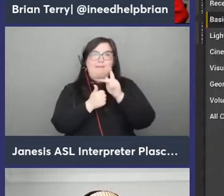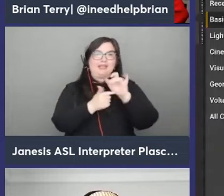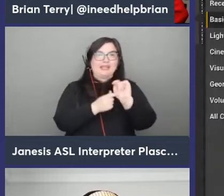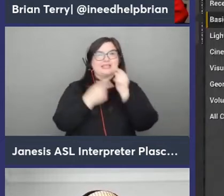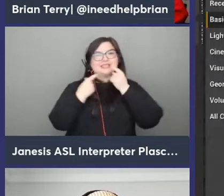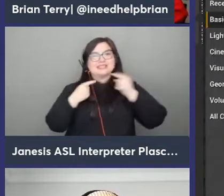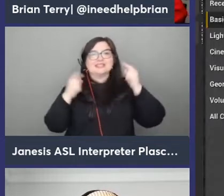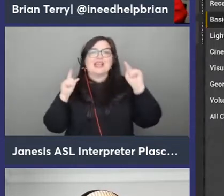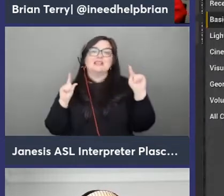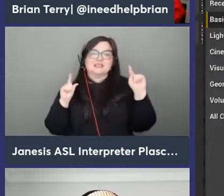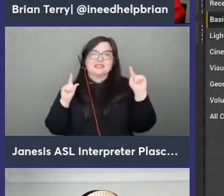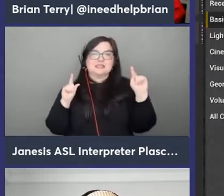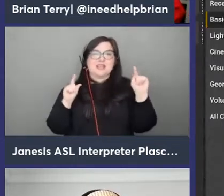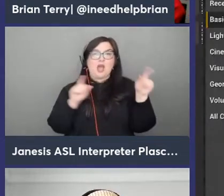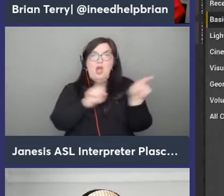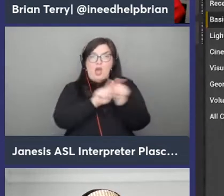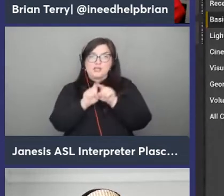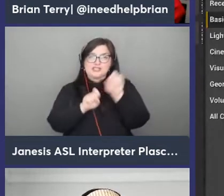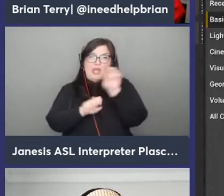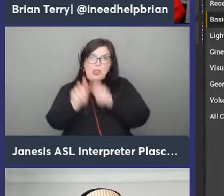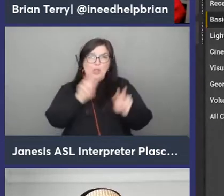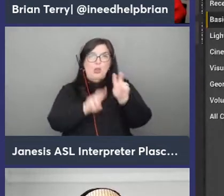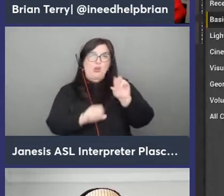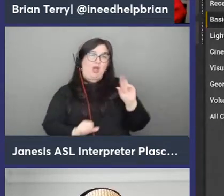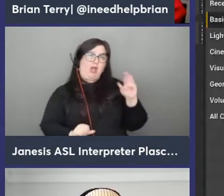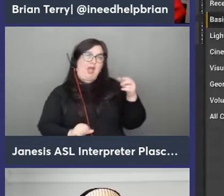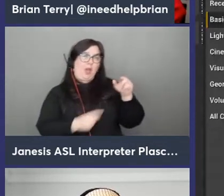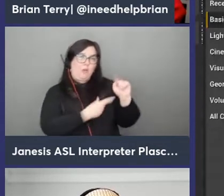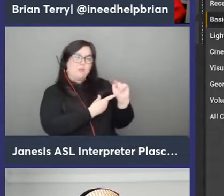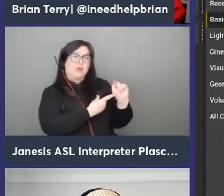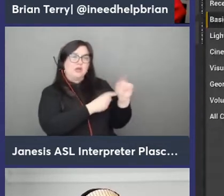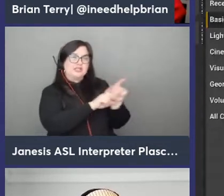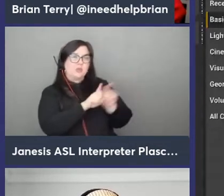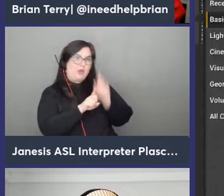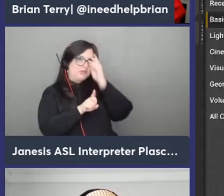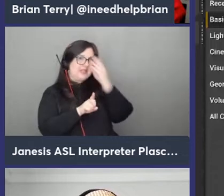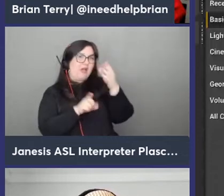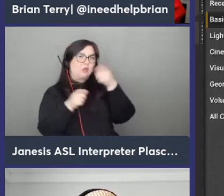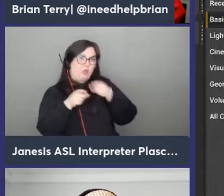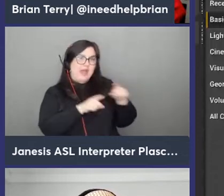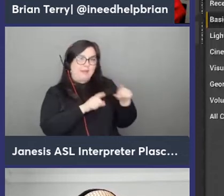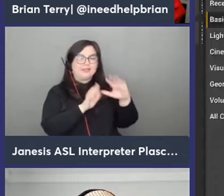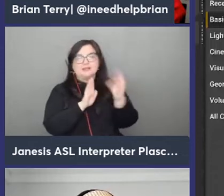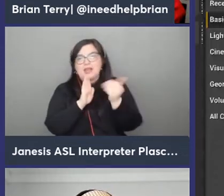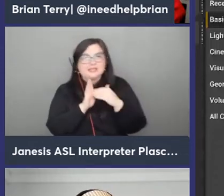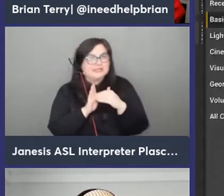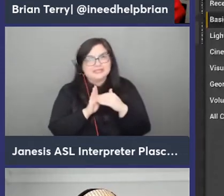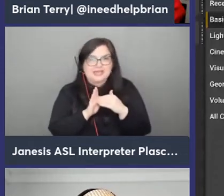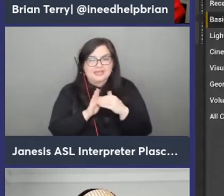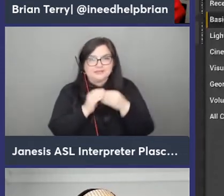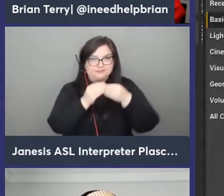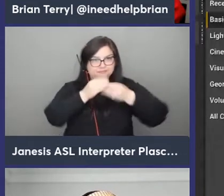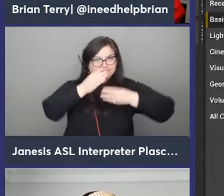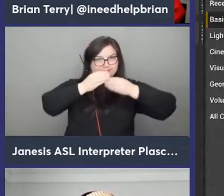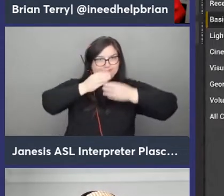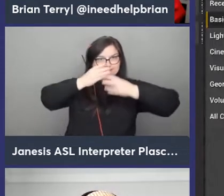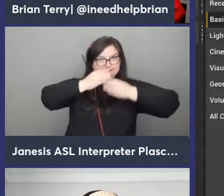You can also look at some of that in the output as well. So it'll tell you what happened. Again, I'm getting a lot of noise right now,